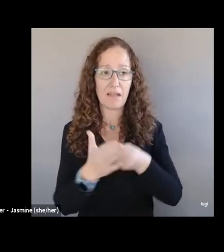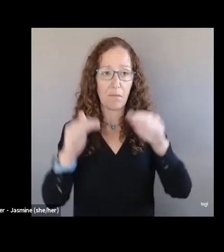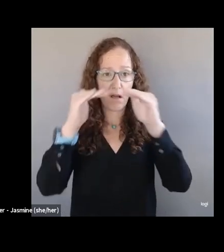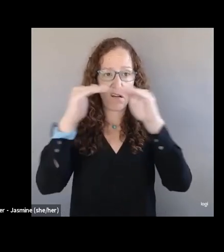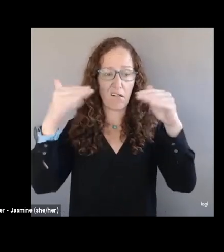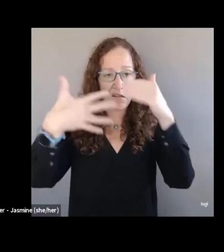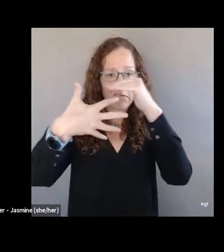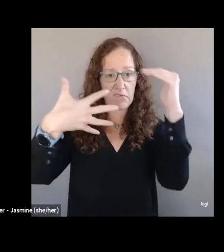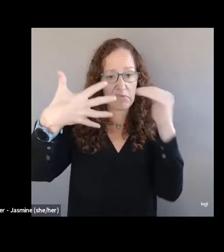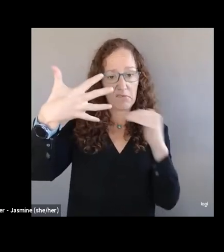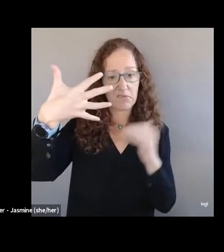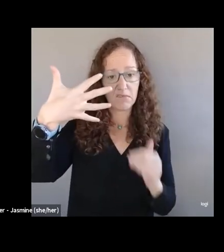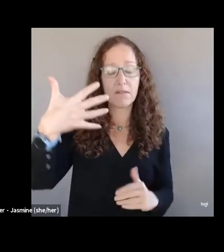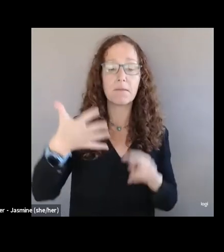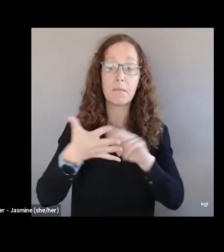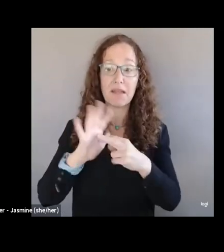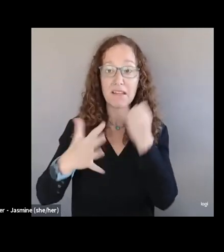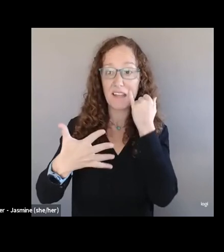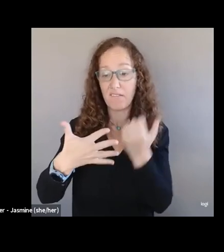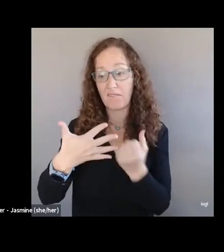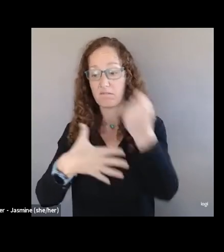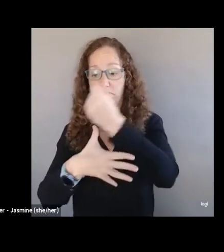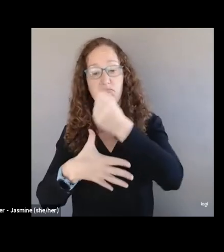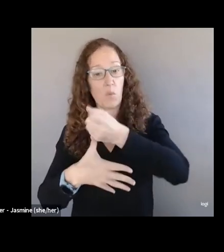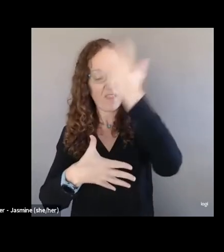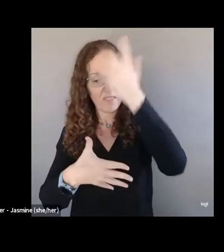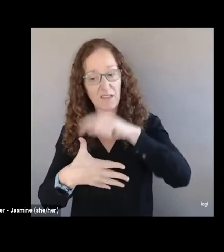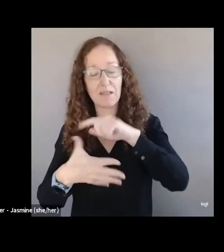underclass, meaning that they are housing and food and safety